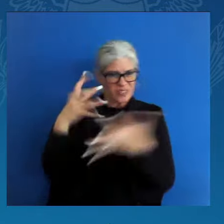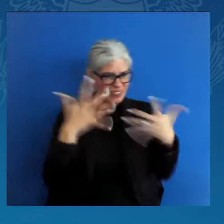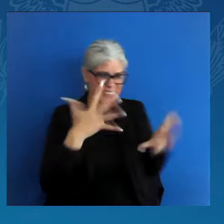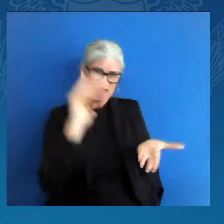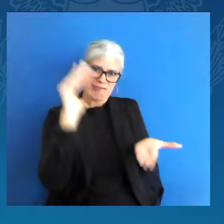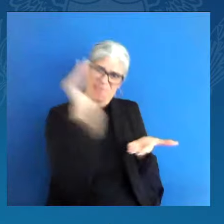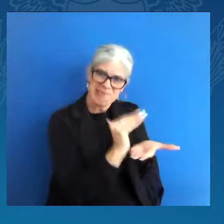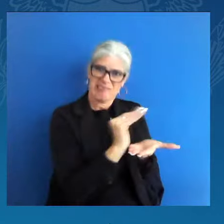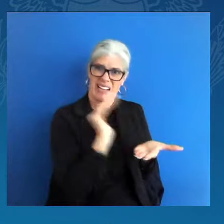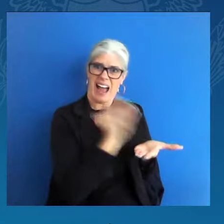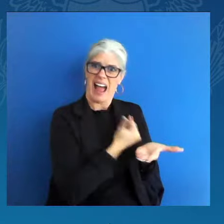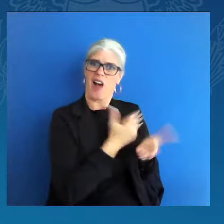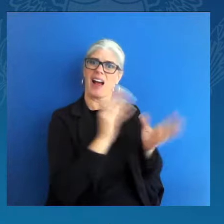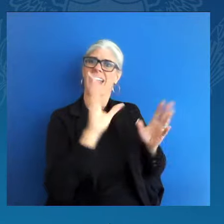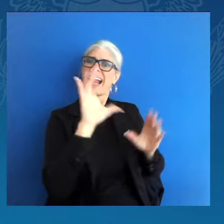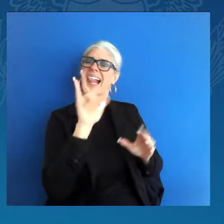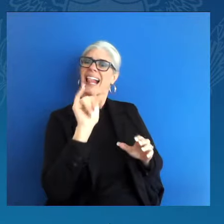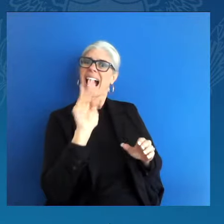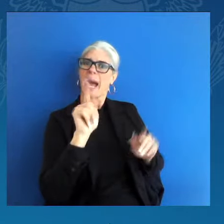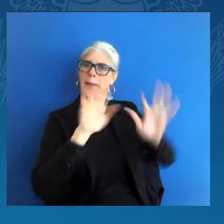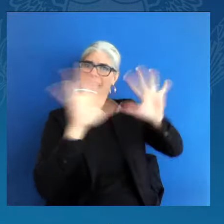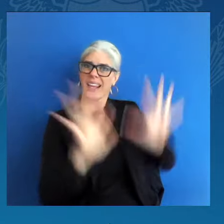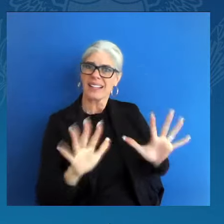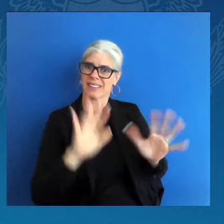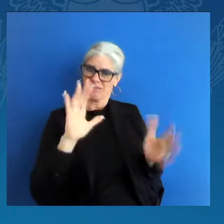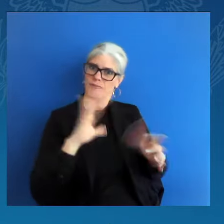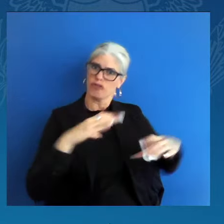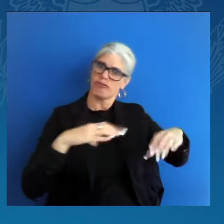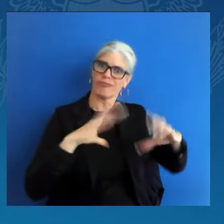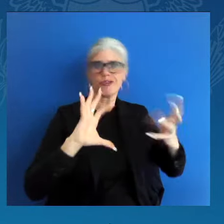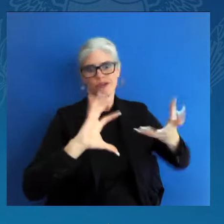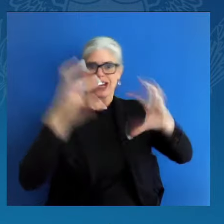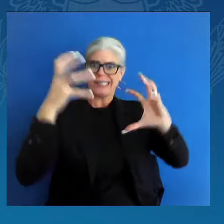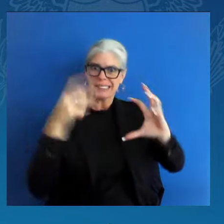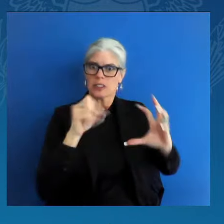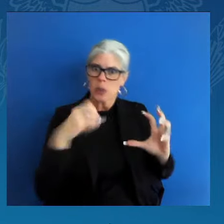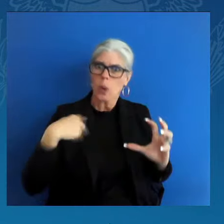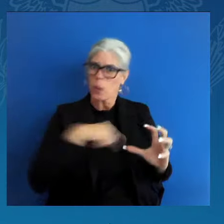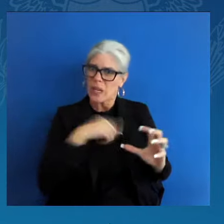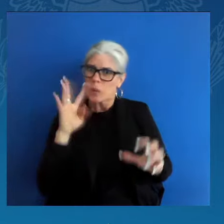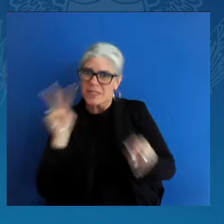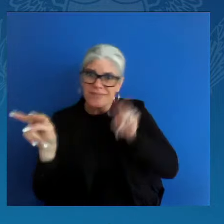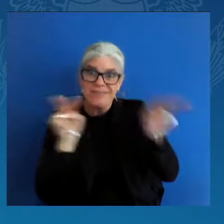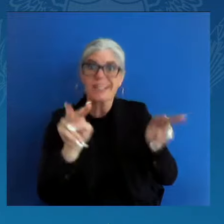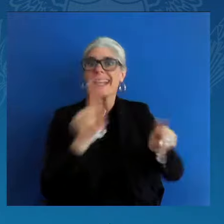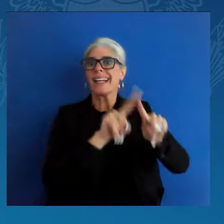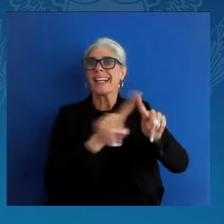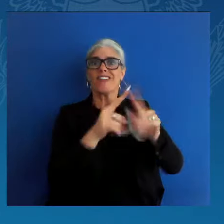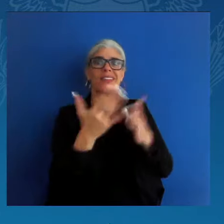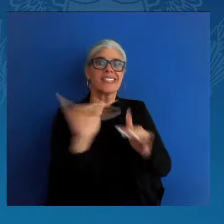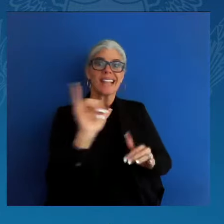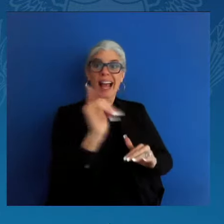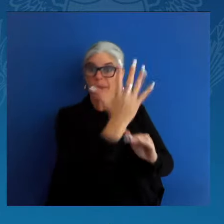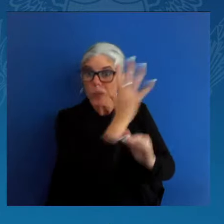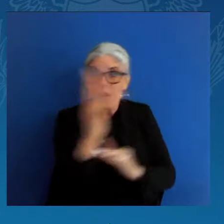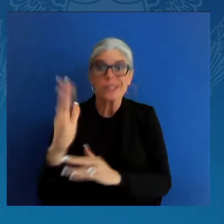and to help reduce pollution. As part of this work, earlier this year, I received a briefing at NASA Goddard